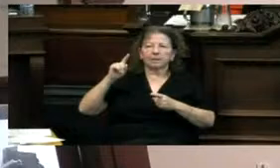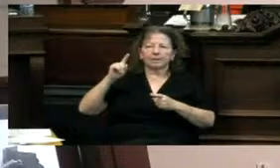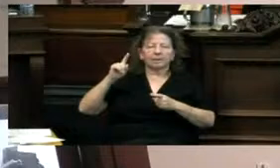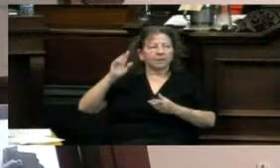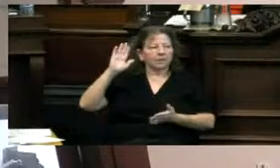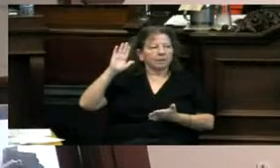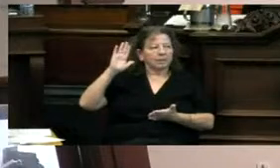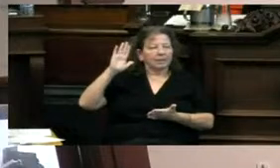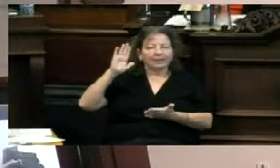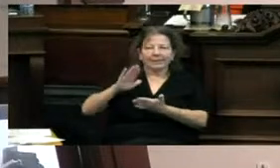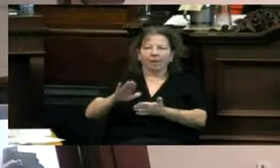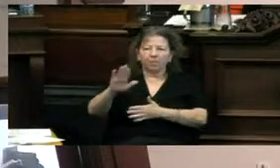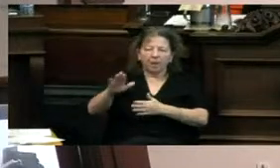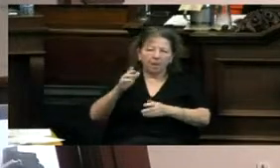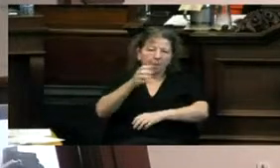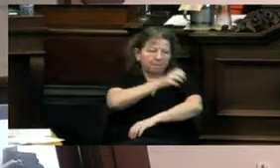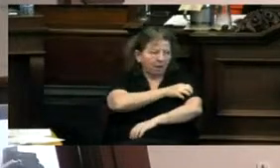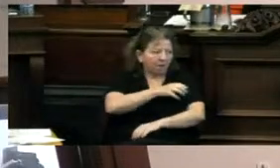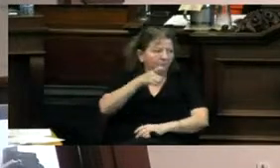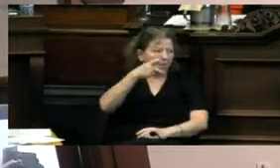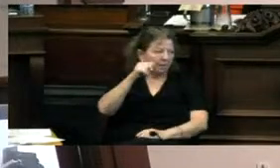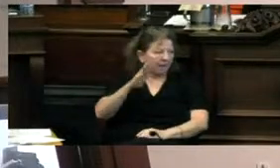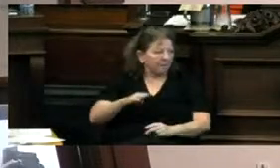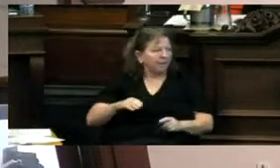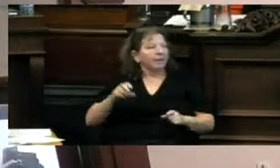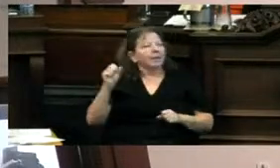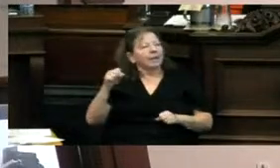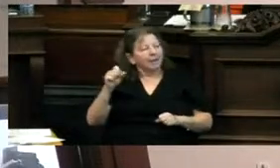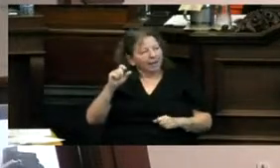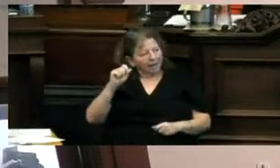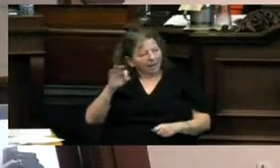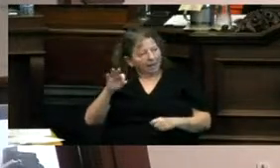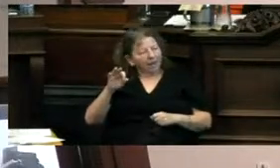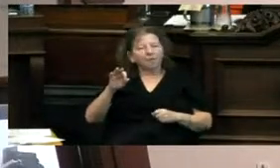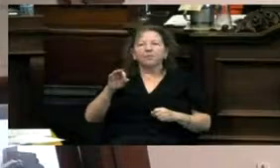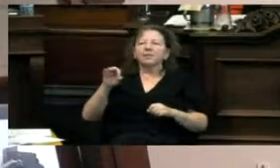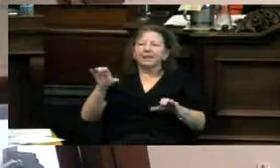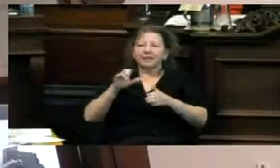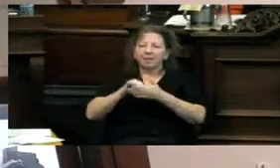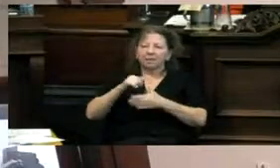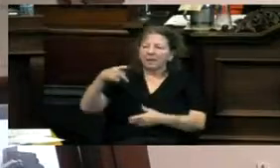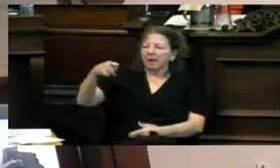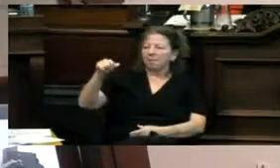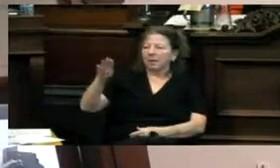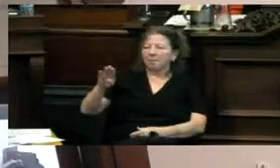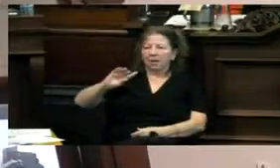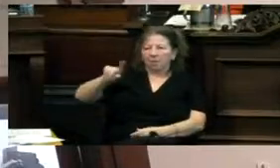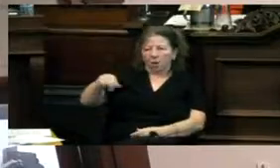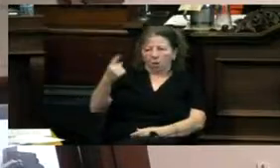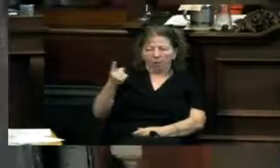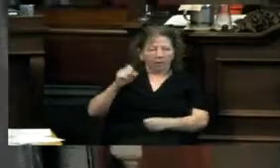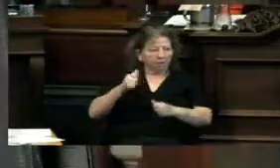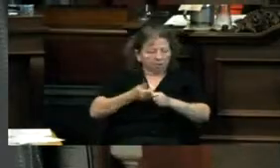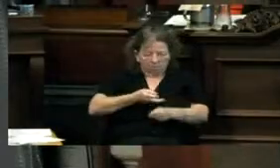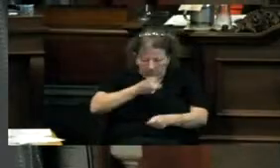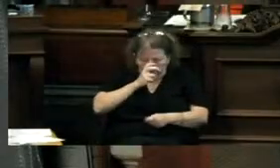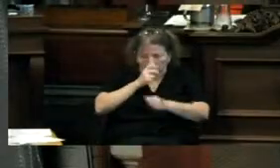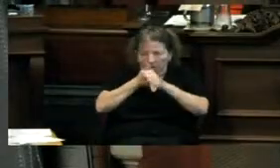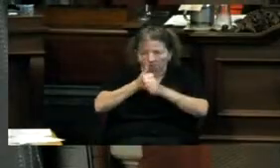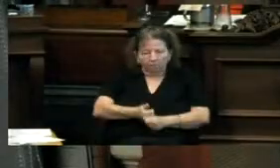pab's scope correct. If they got all the relief they were asking